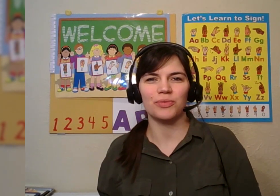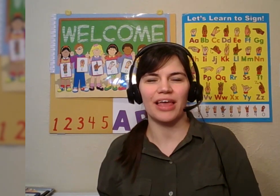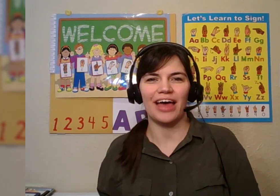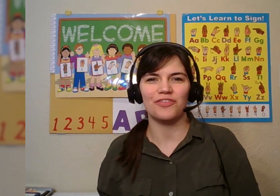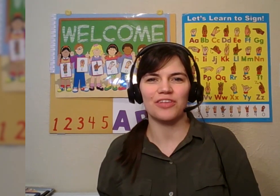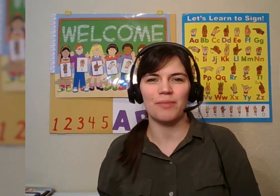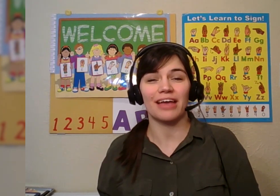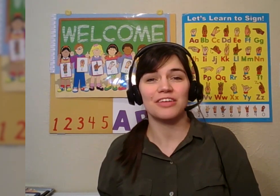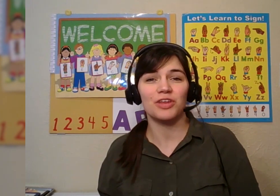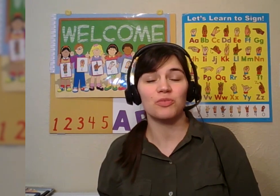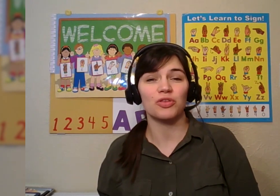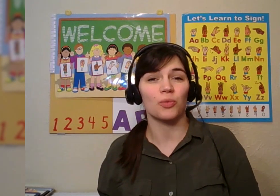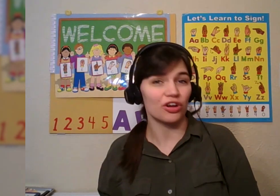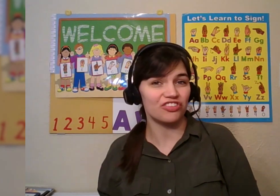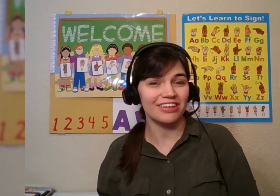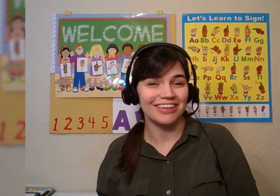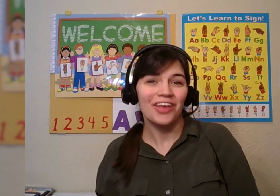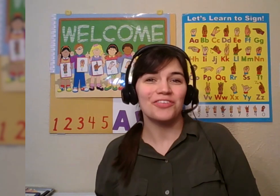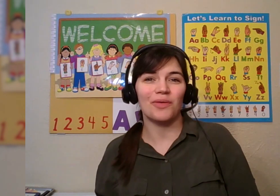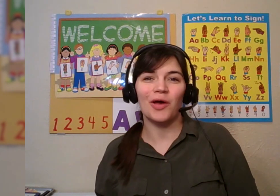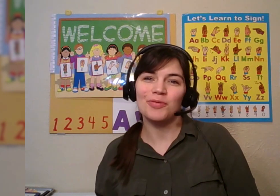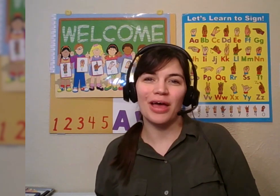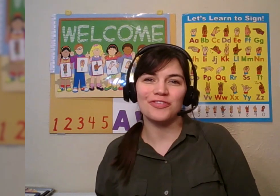we'll have some activities with your worksheet, so I hope you have your